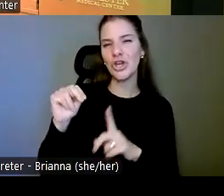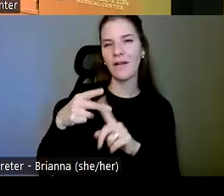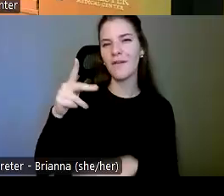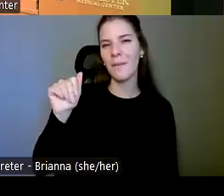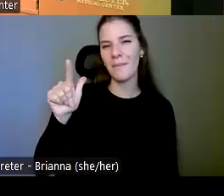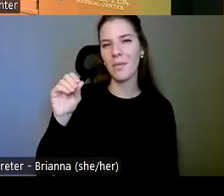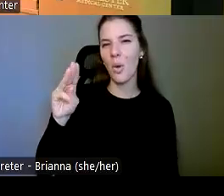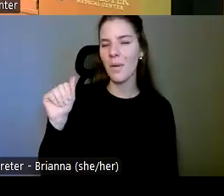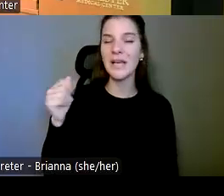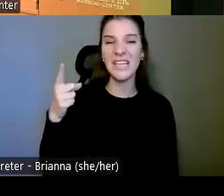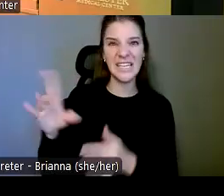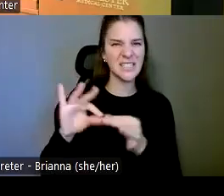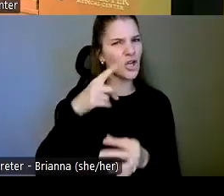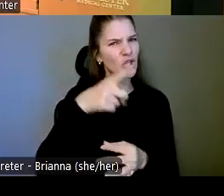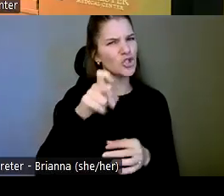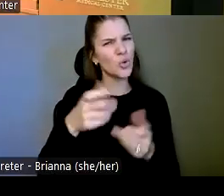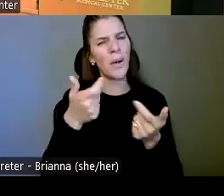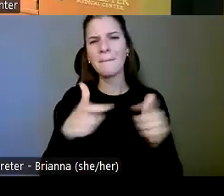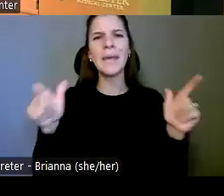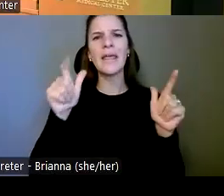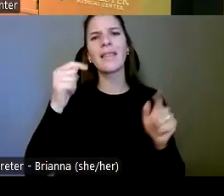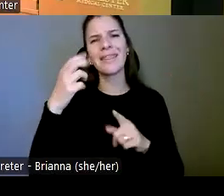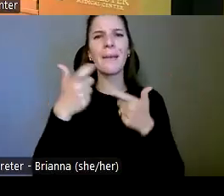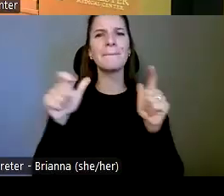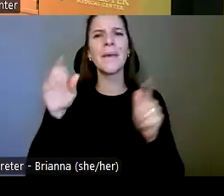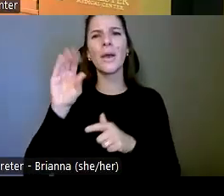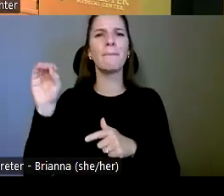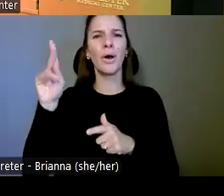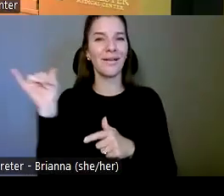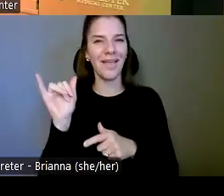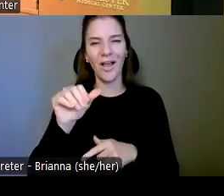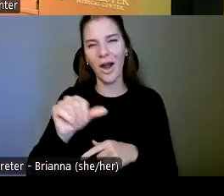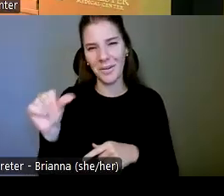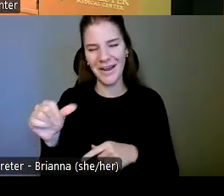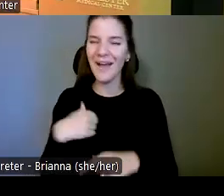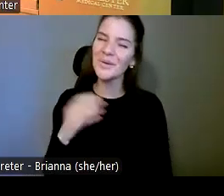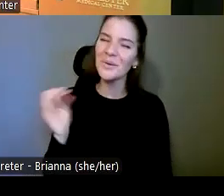need to do a big book." And I'm like, "Nobody's going to read through 500page thing." I was like,